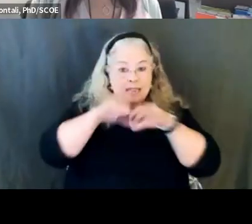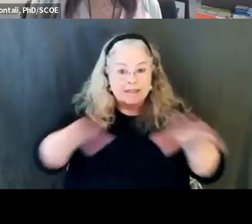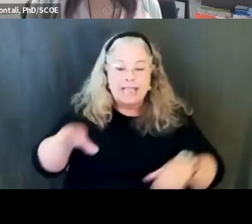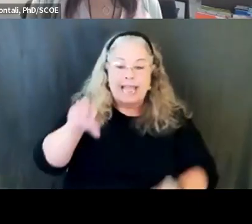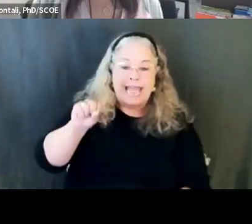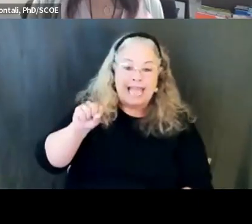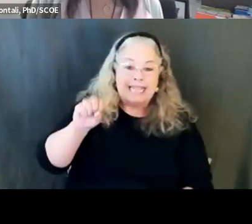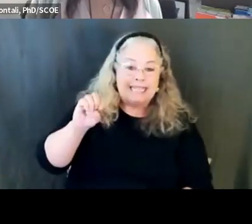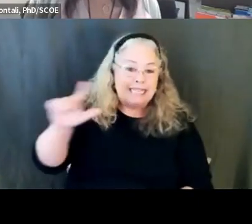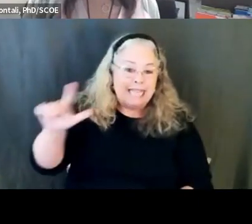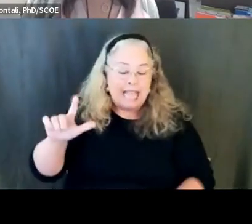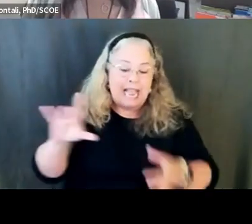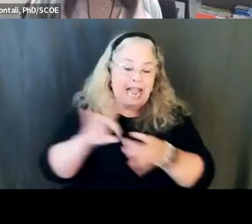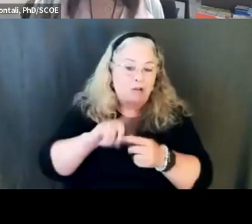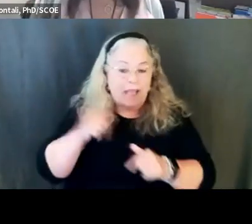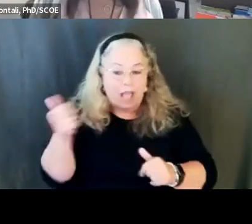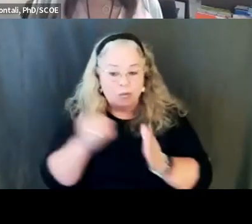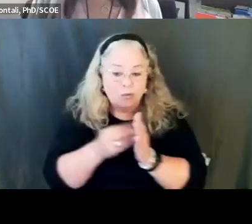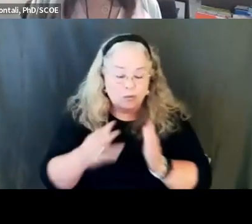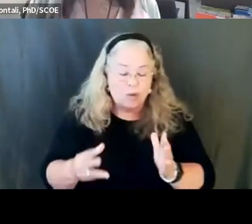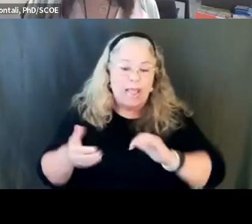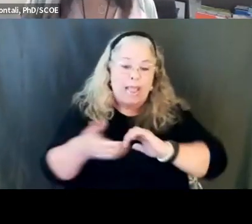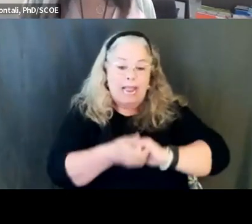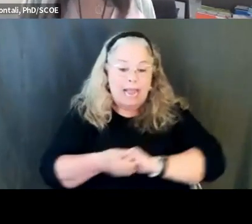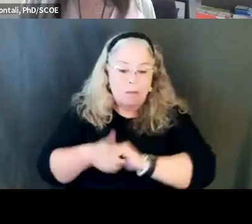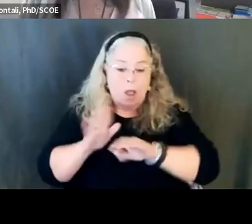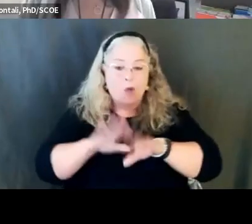to other students and the collaboration on group projects and that kind of stuff. And we all know